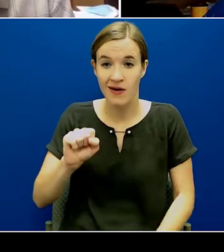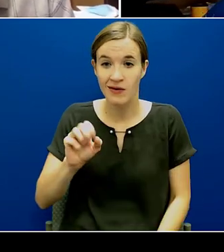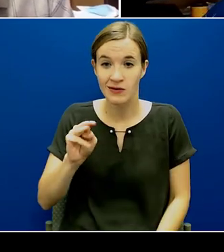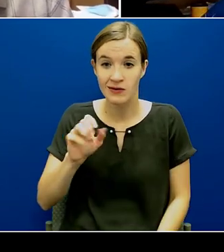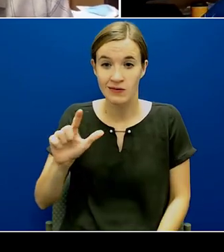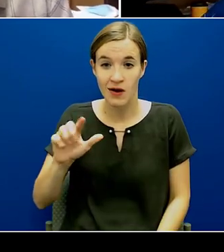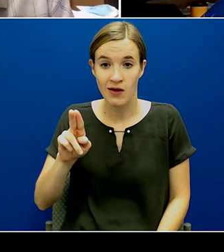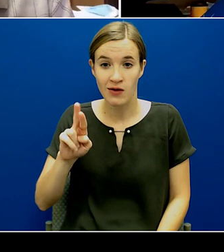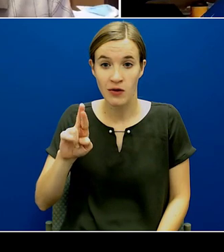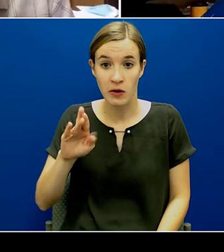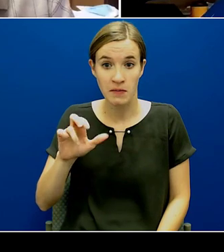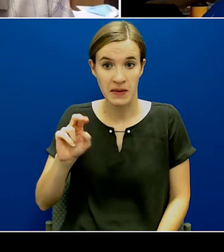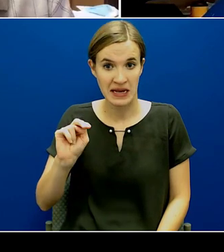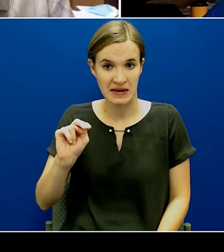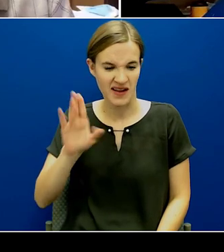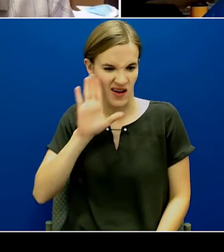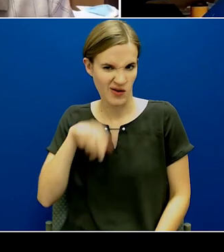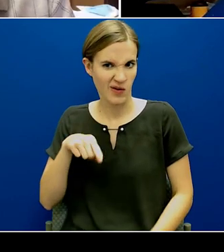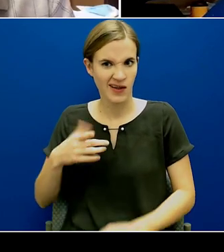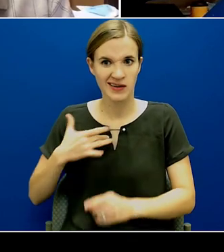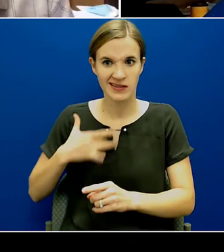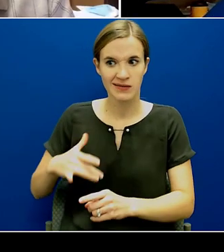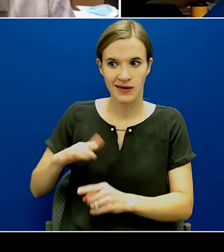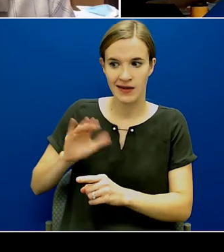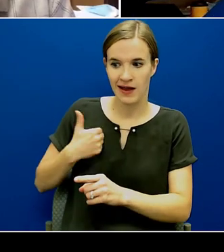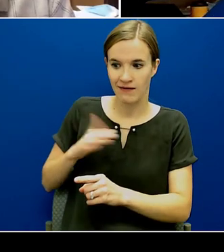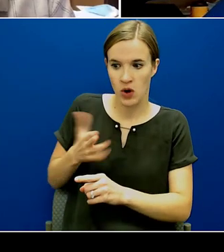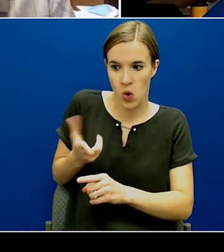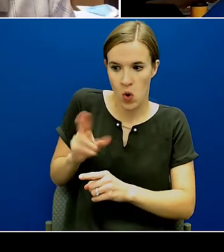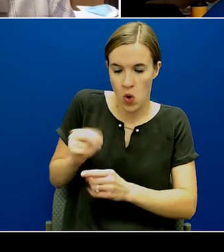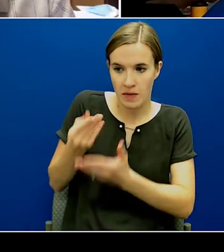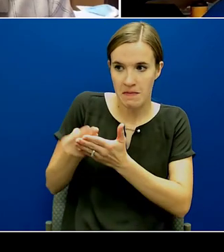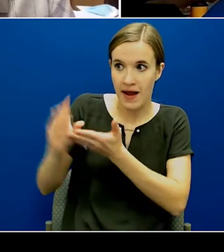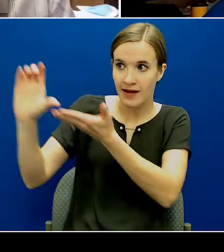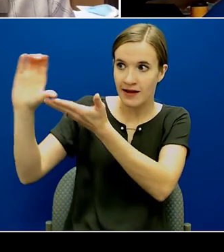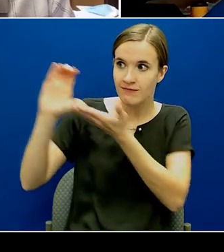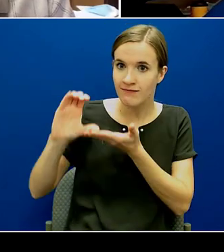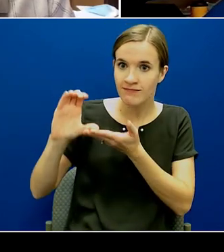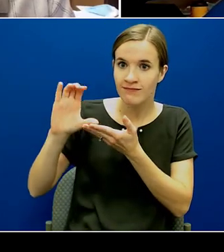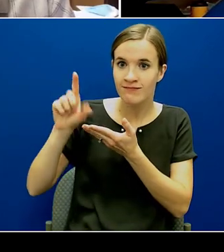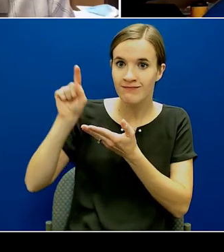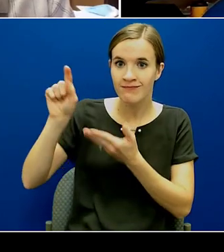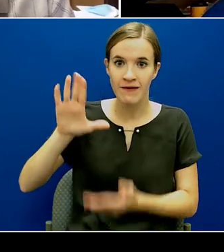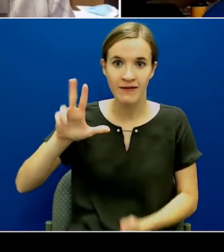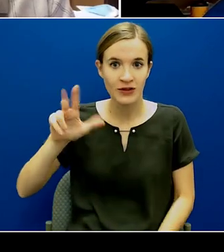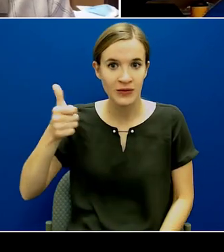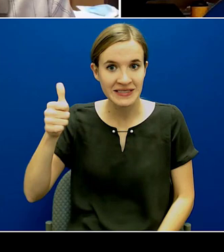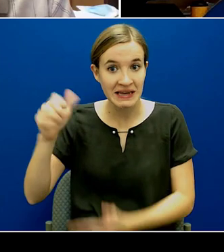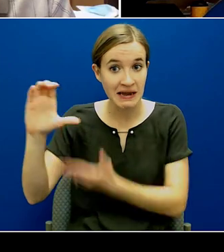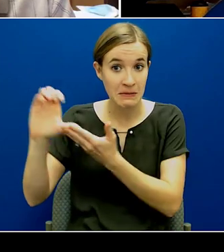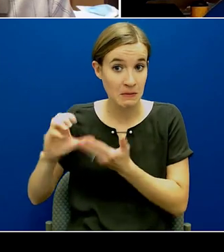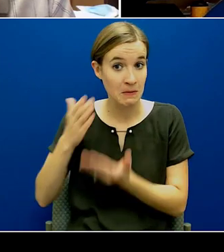Melva: We we work quite well with the city of Twin Falls. They, they've been very open to